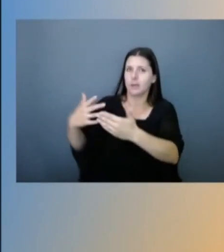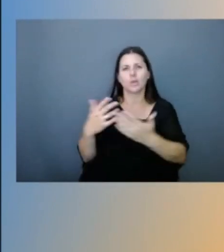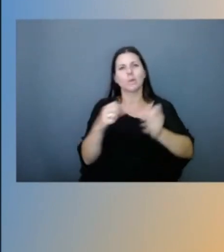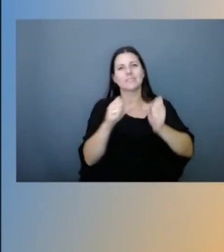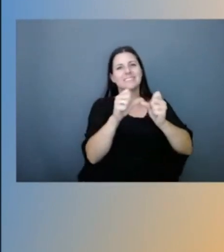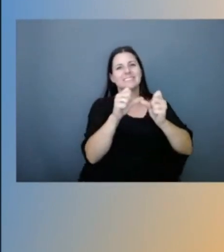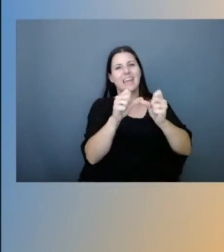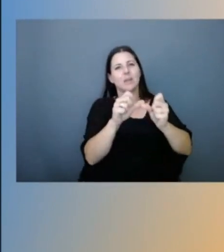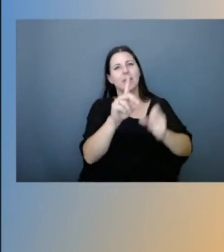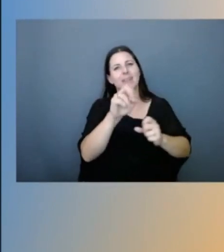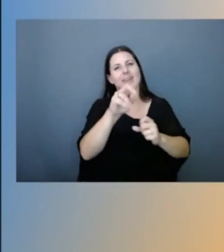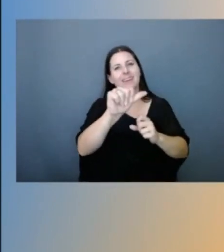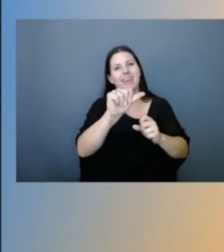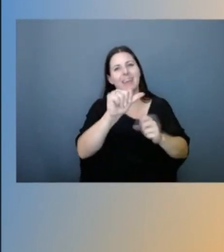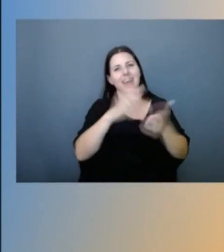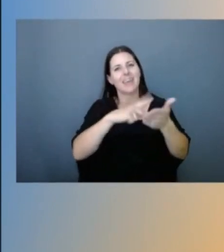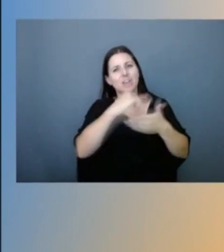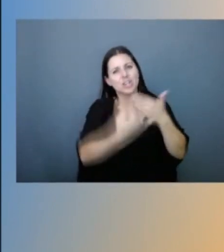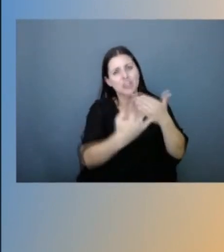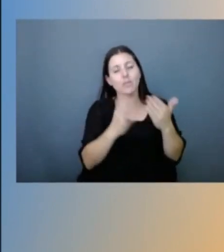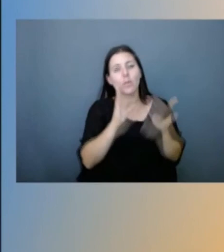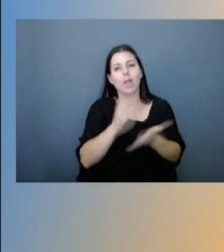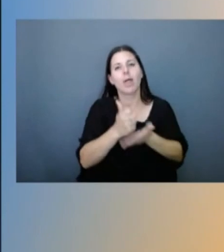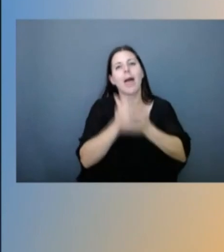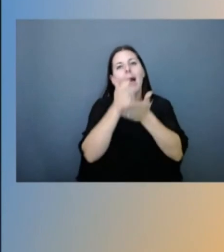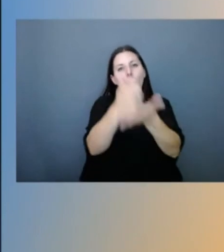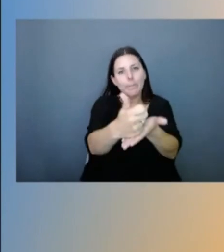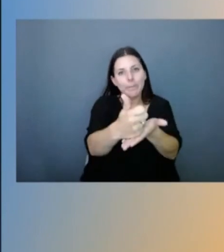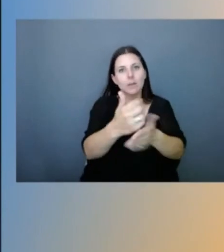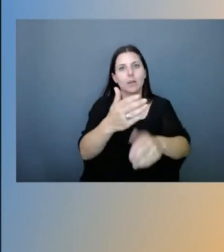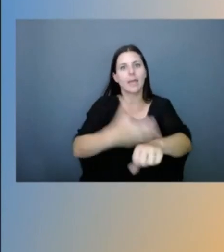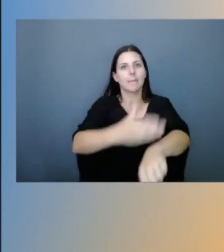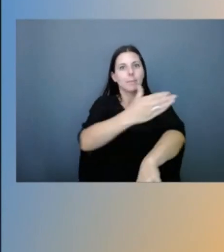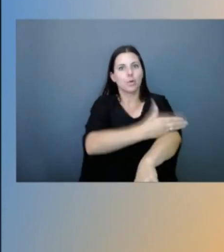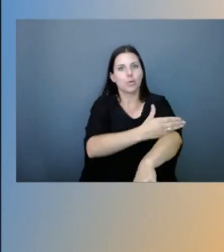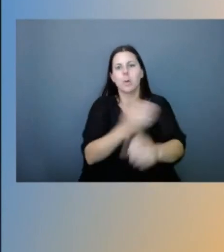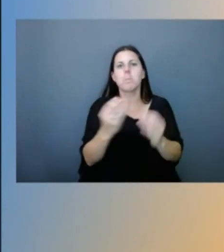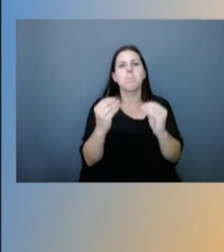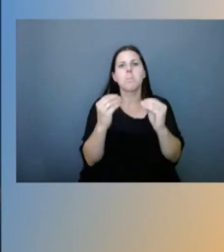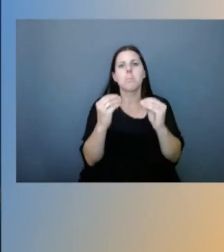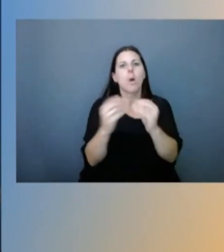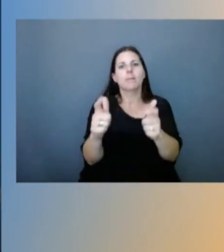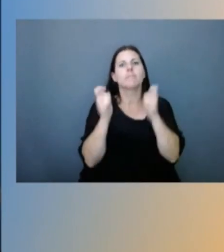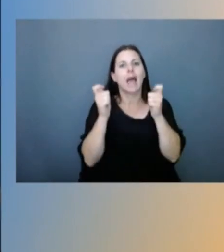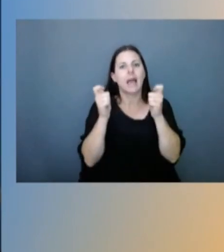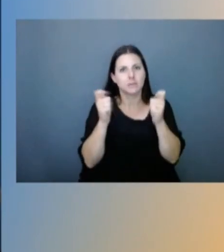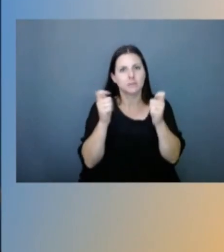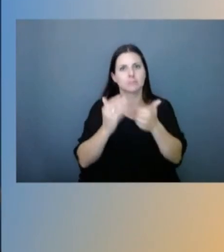helps improve that reaction time and removes barriers if you will.